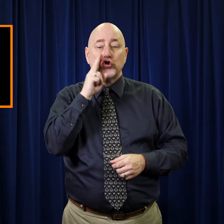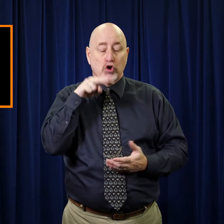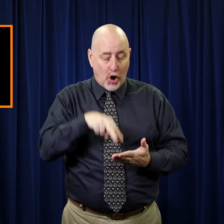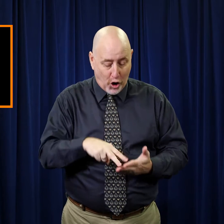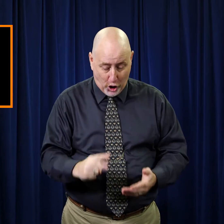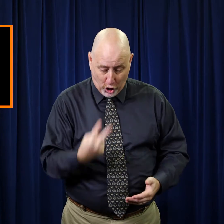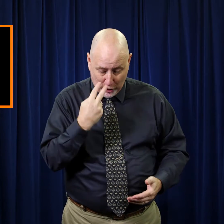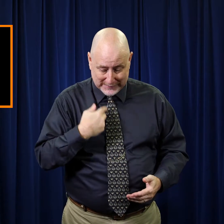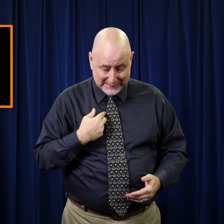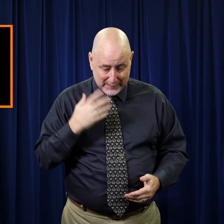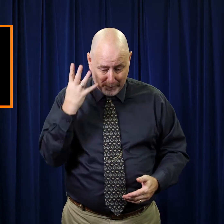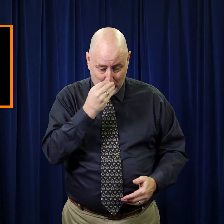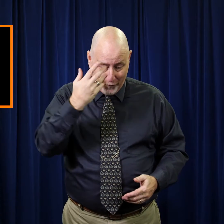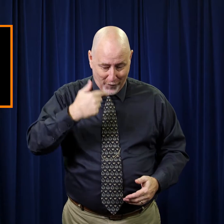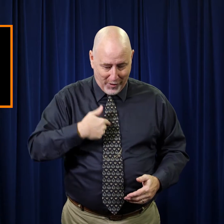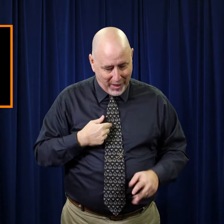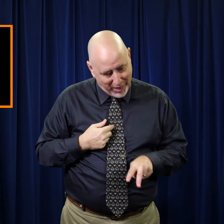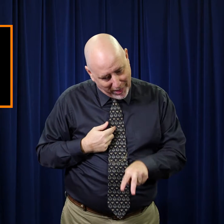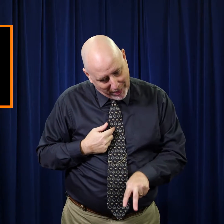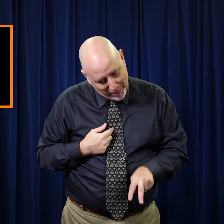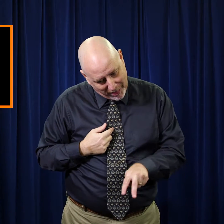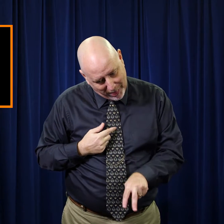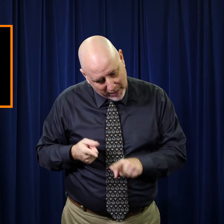saw his image and he thought it was so beautiful that finally he just stared at